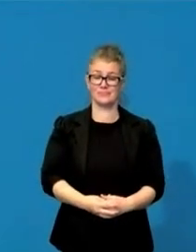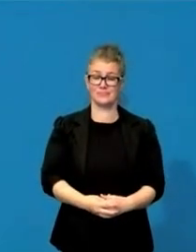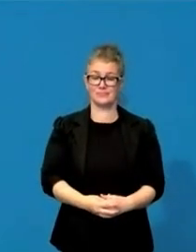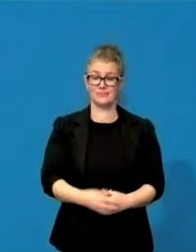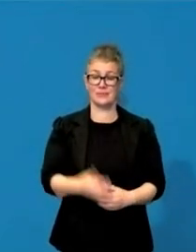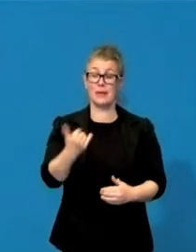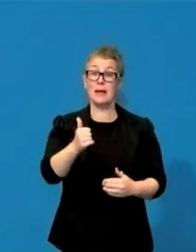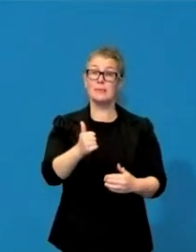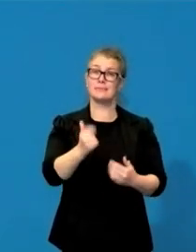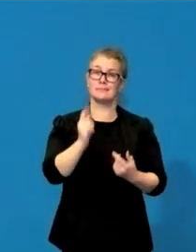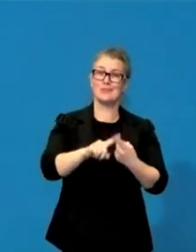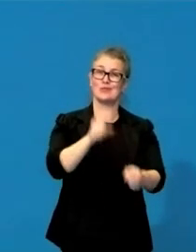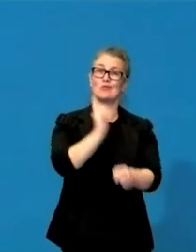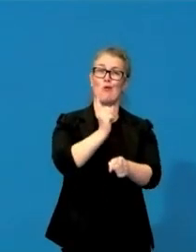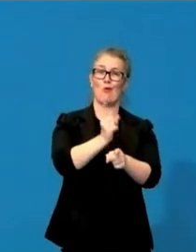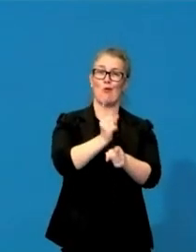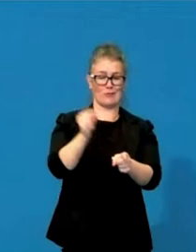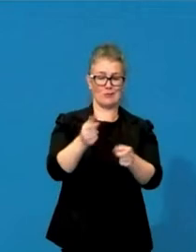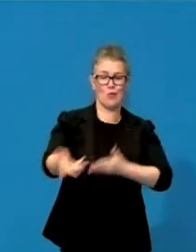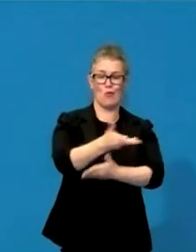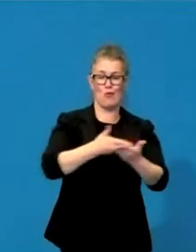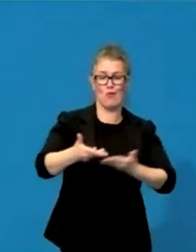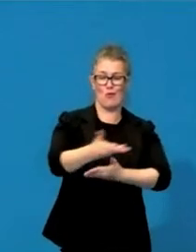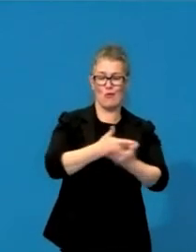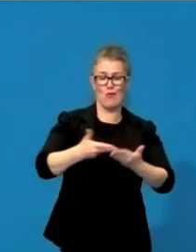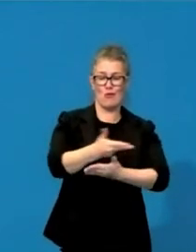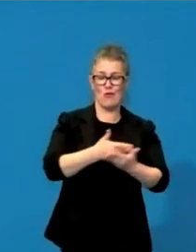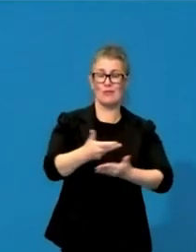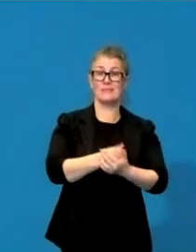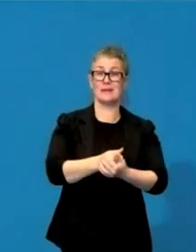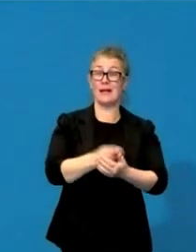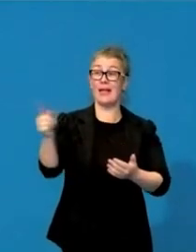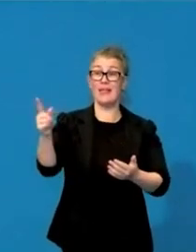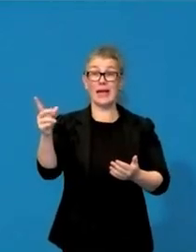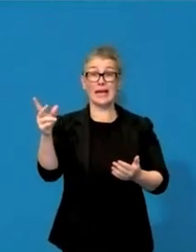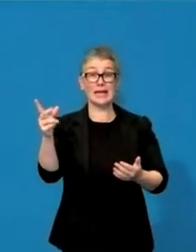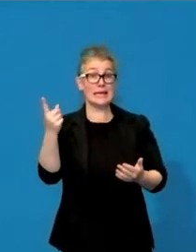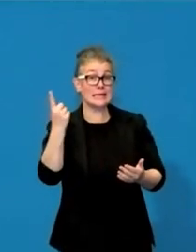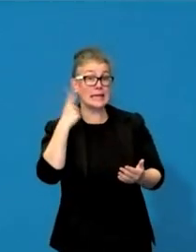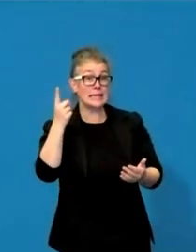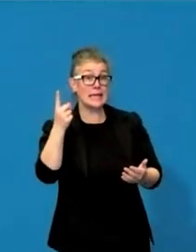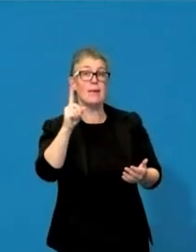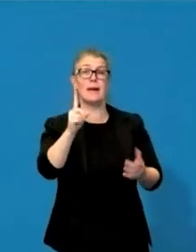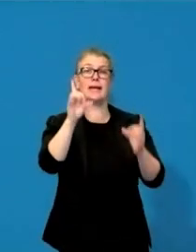Maybe keep talking - keep - keep talking too, so they then - they hearing us but we got to make them start listening.